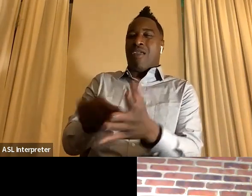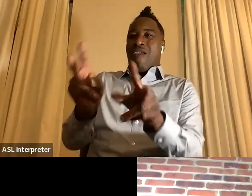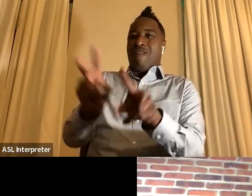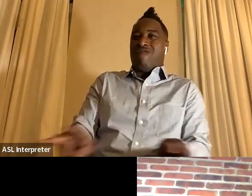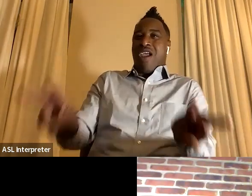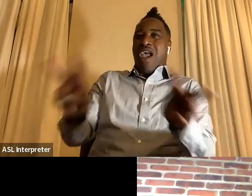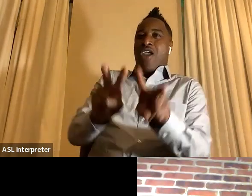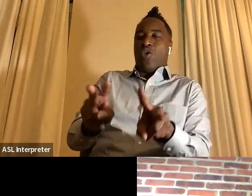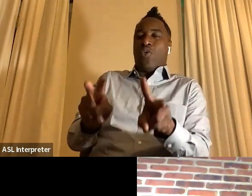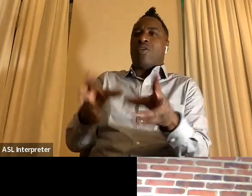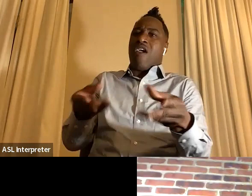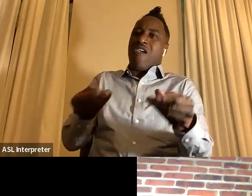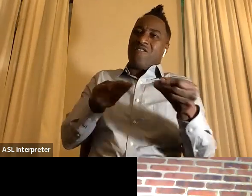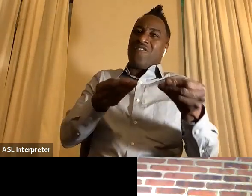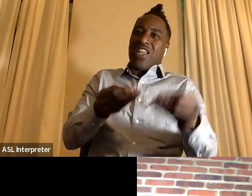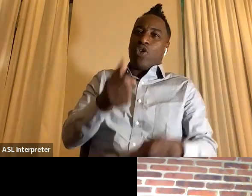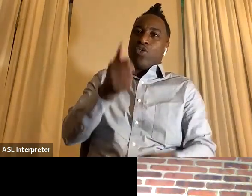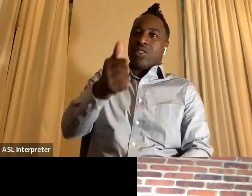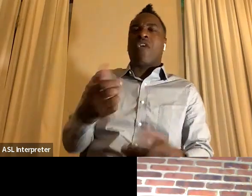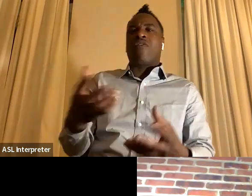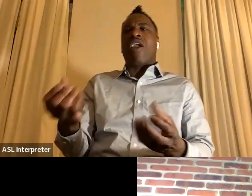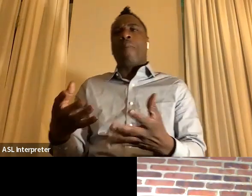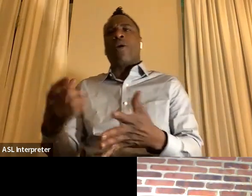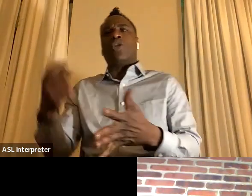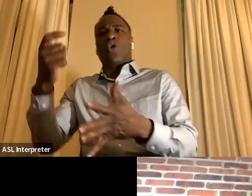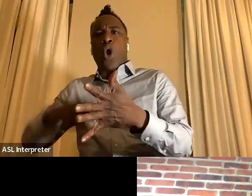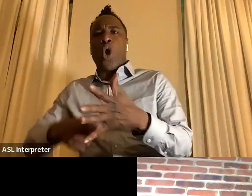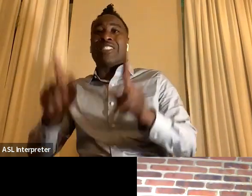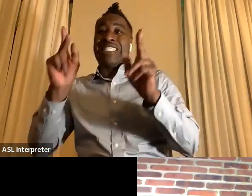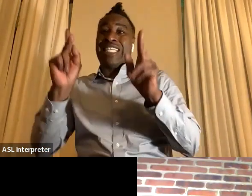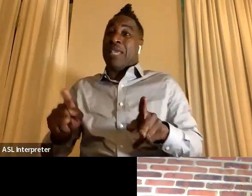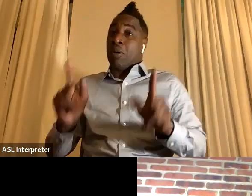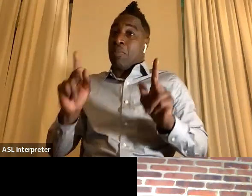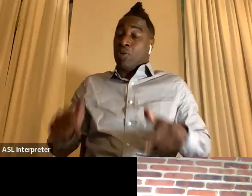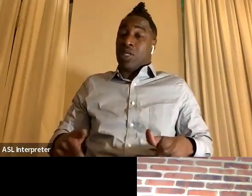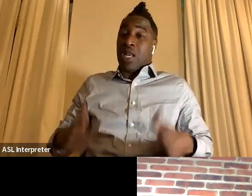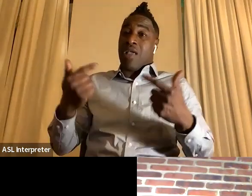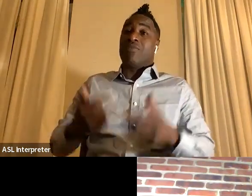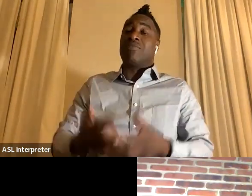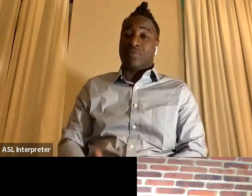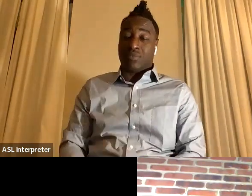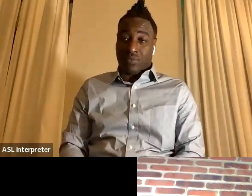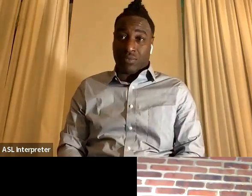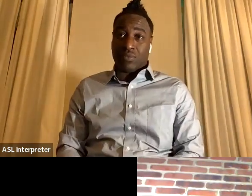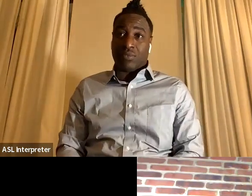I do like costs too, to keep our personal lives, you know, buy food.